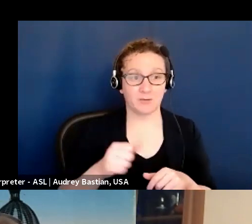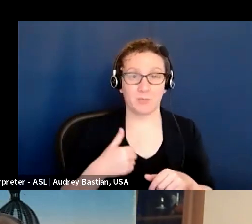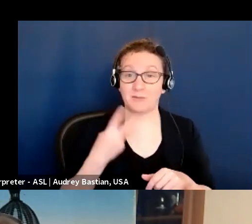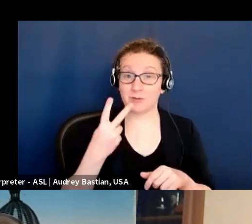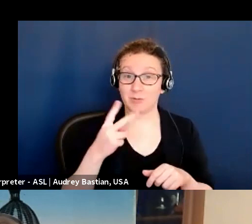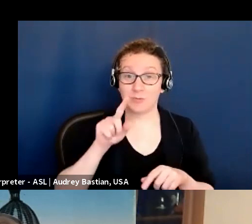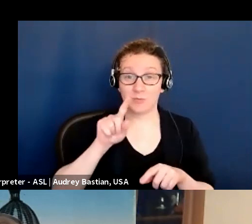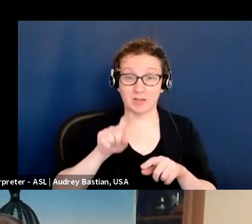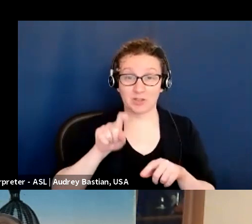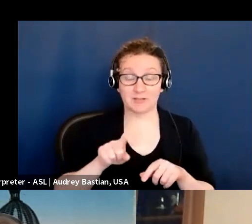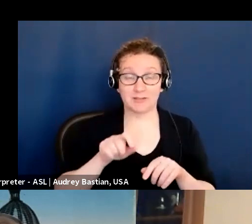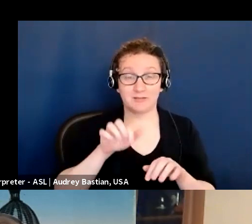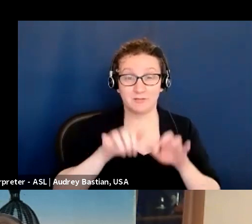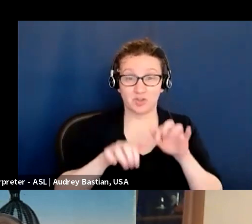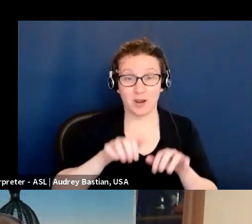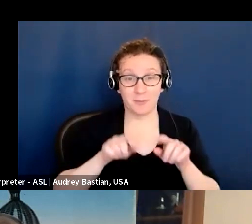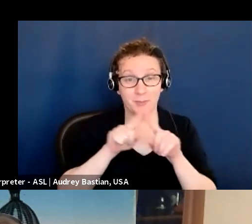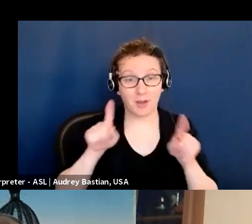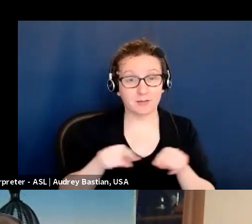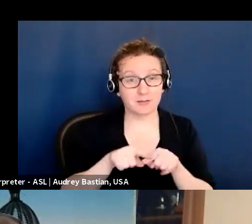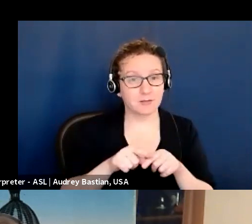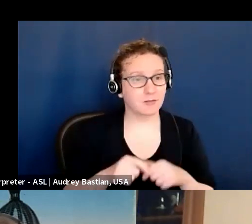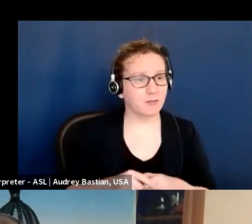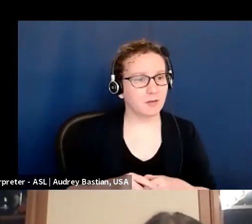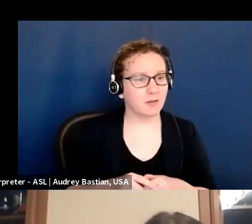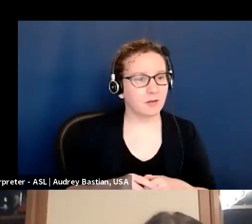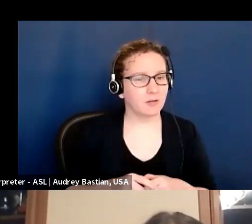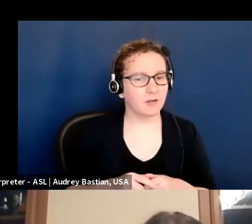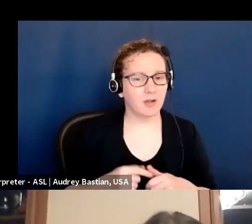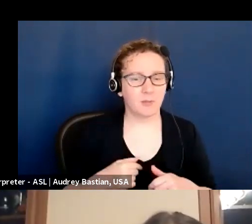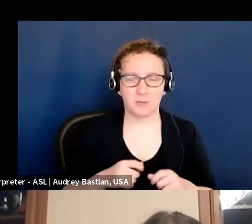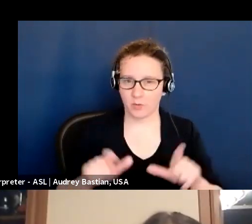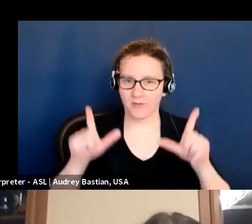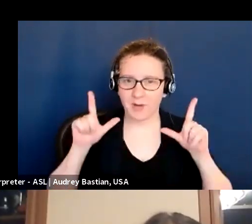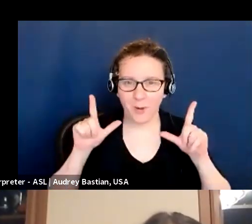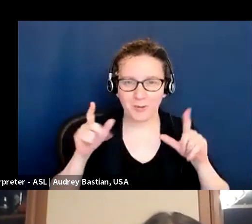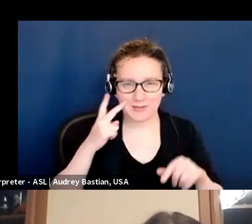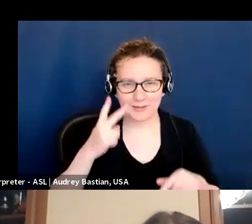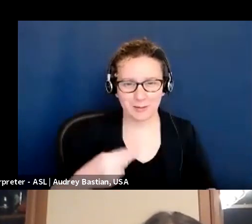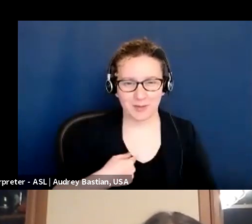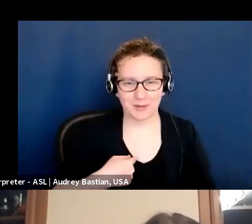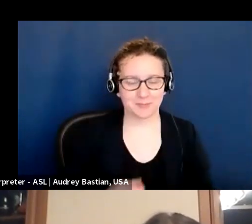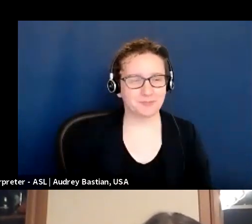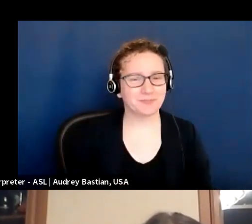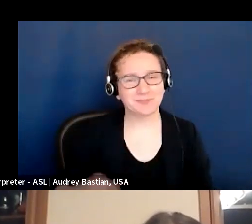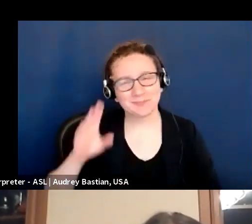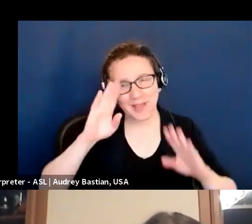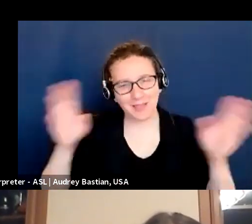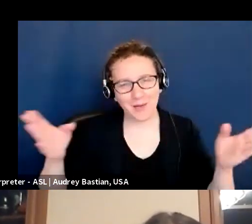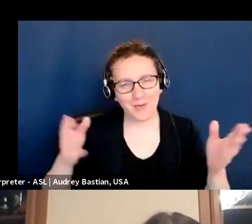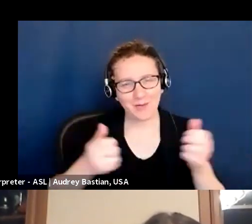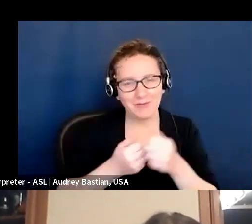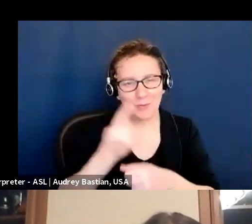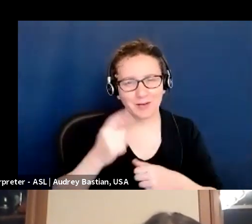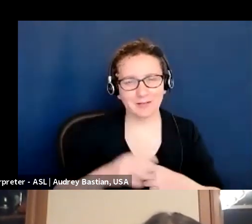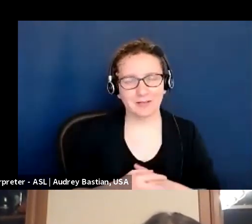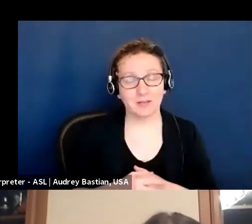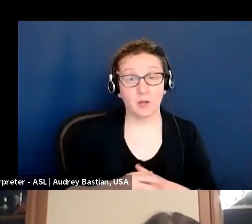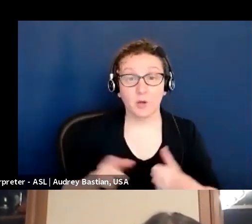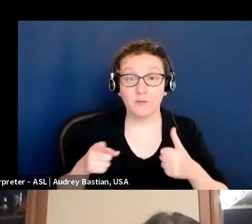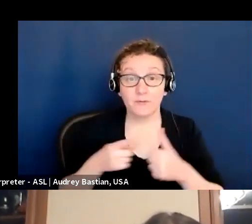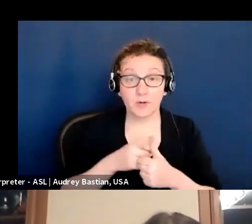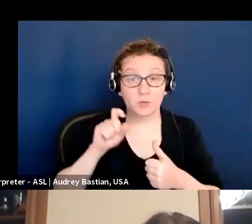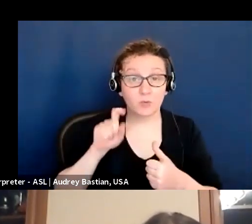in in the chat. I'm going to turn my video on. Hi, everyone. So the first question that came in